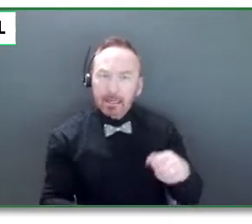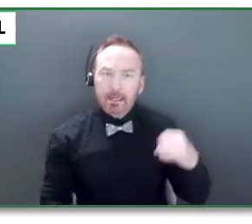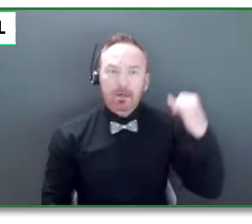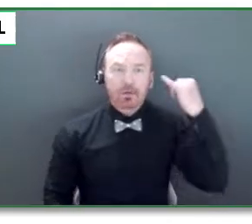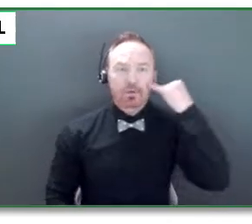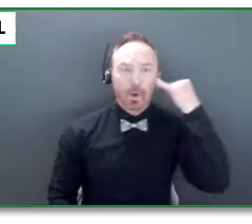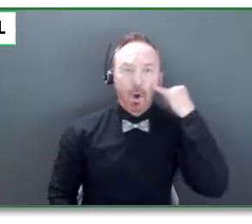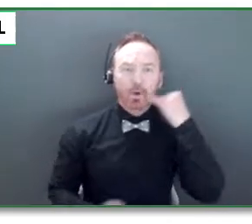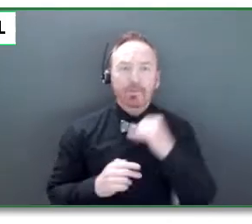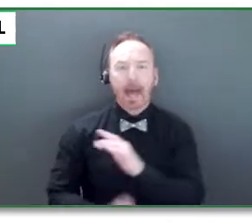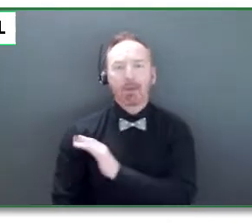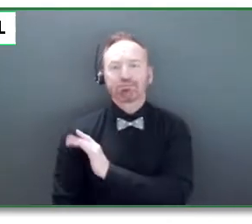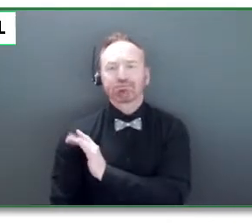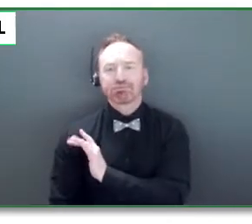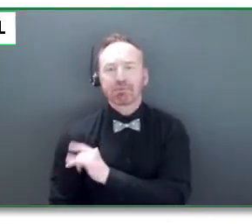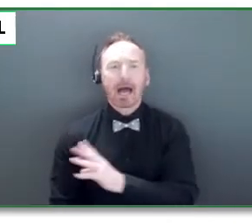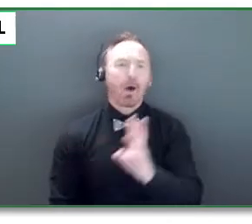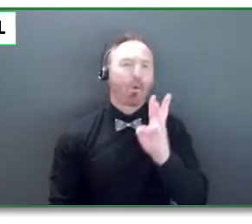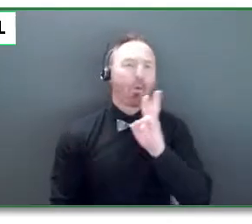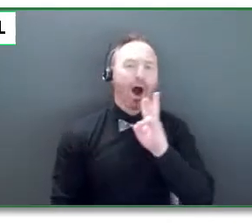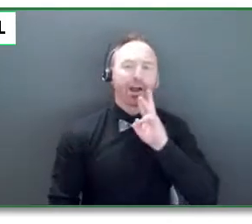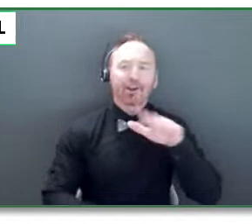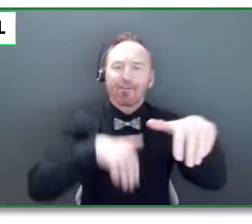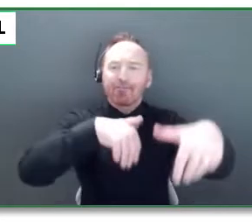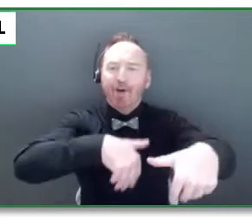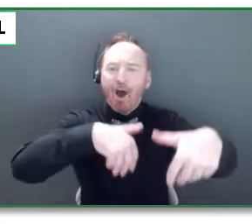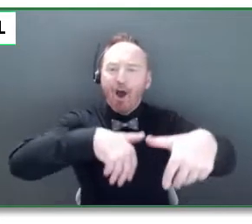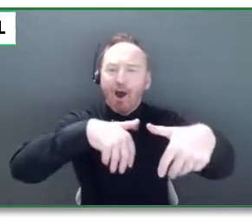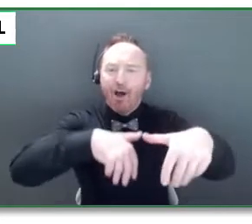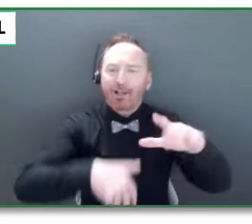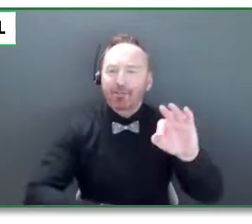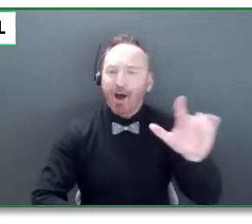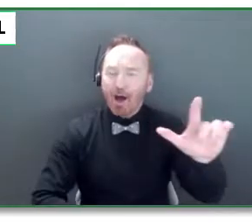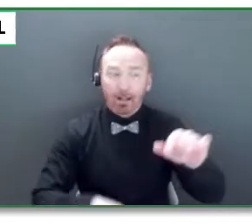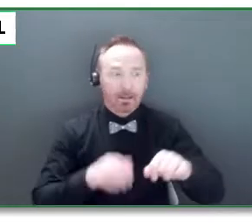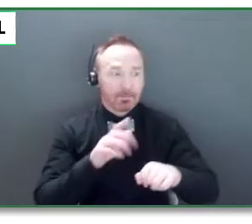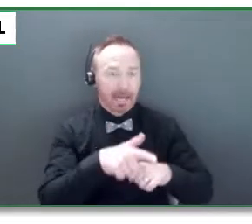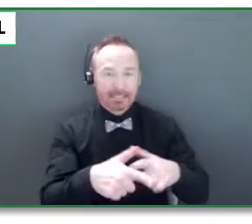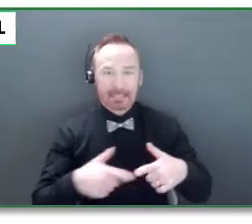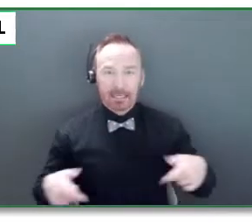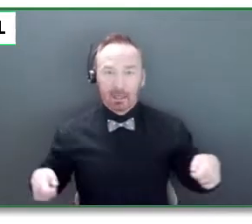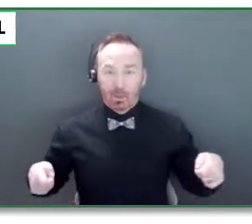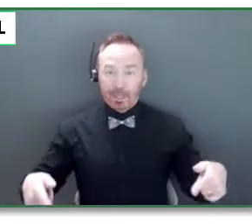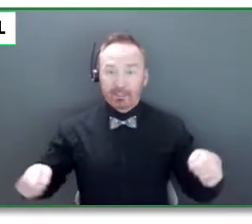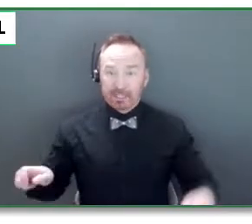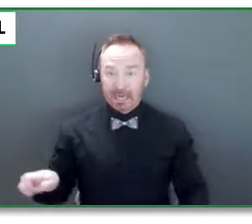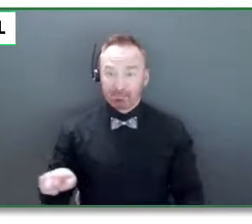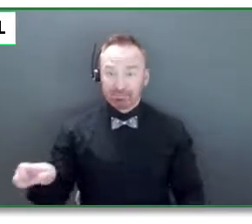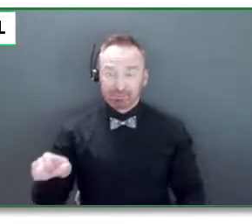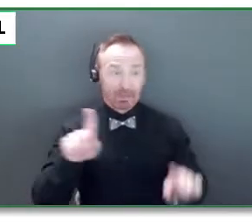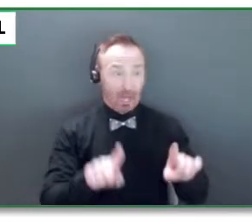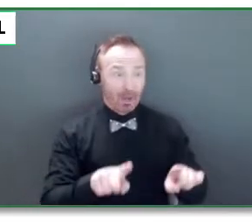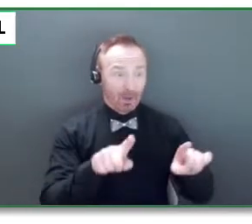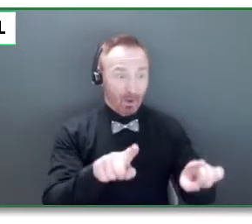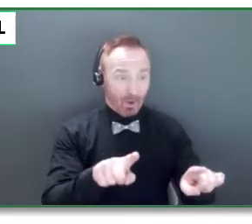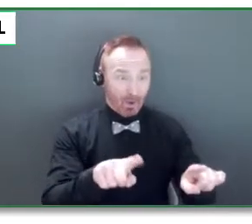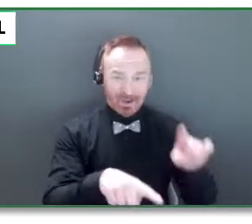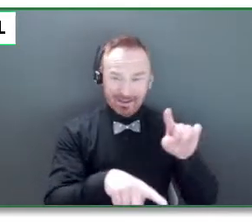get to the waterfall when they don't have a wheelchair. Well, an option could be to have a nice